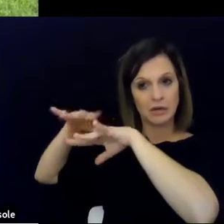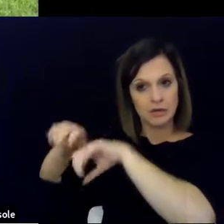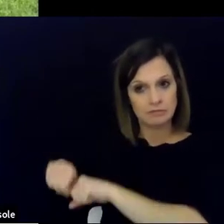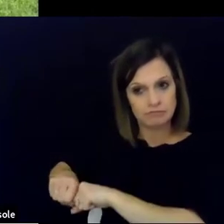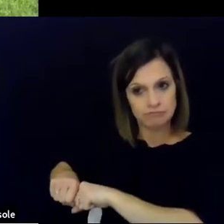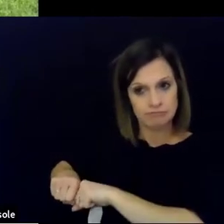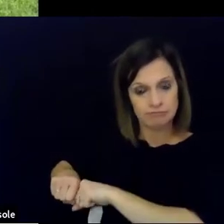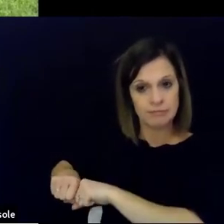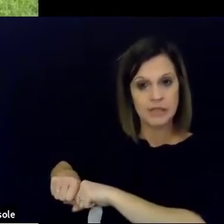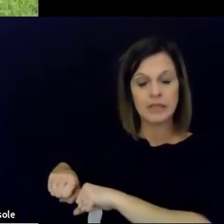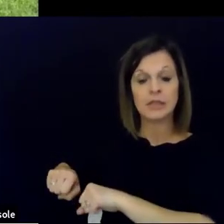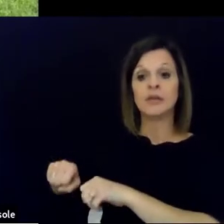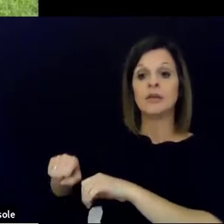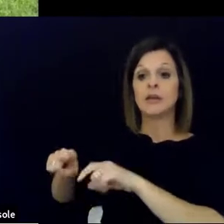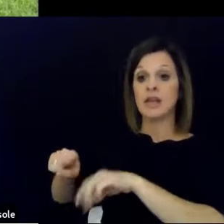to before she would eventually give up.